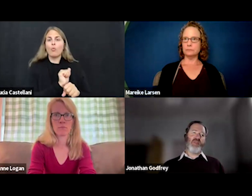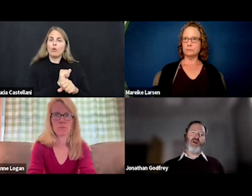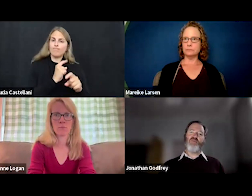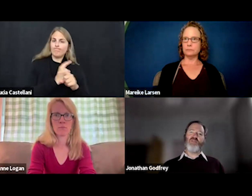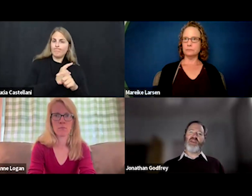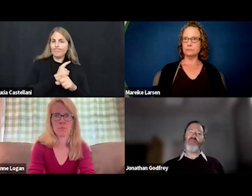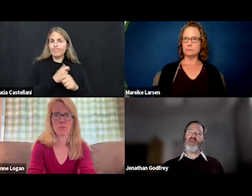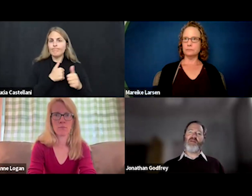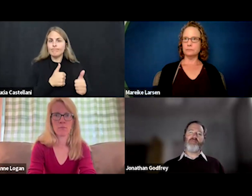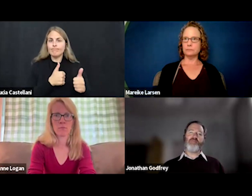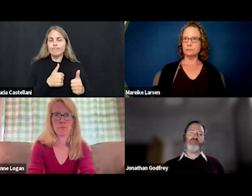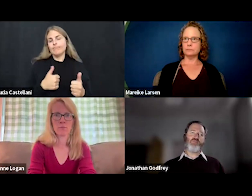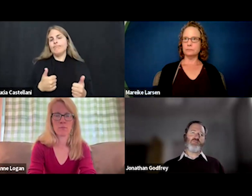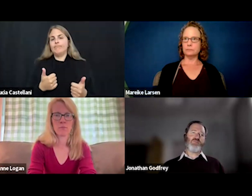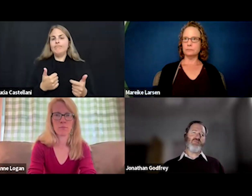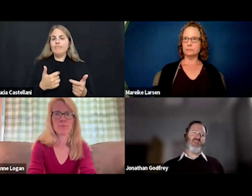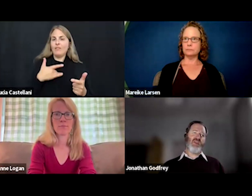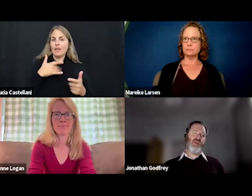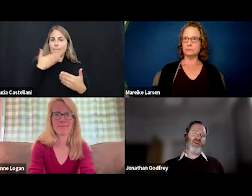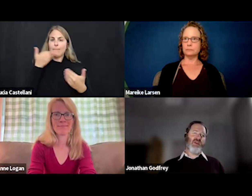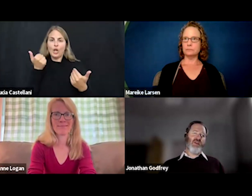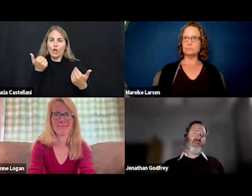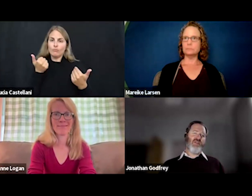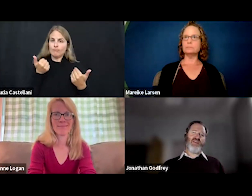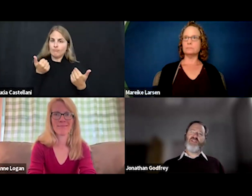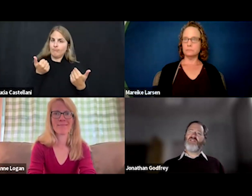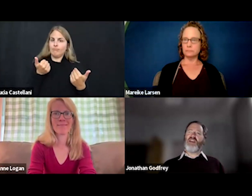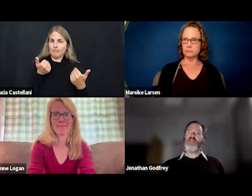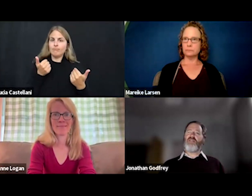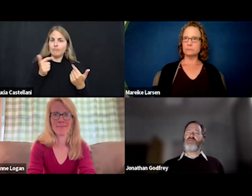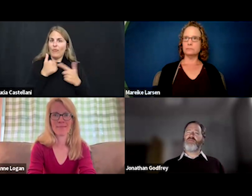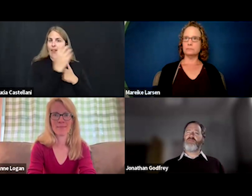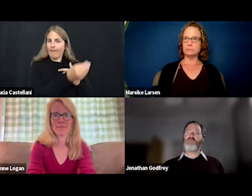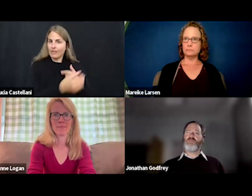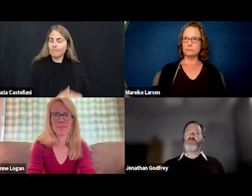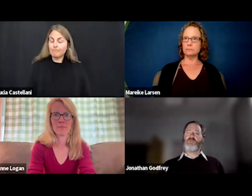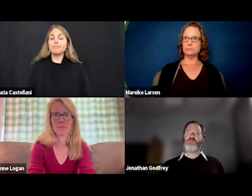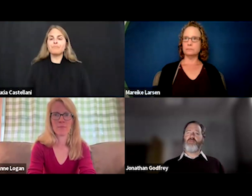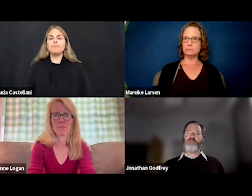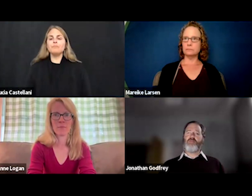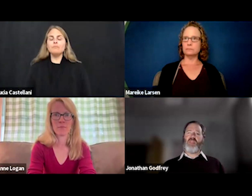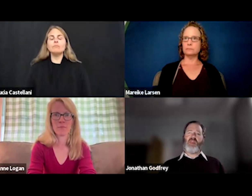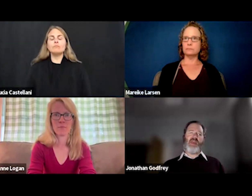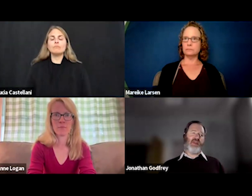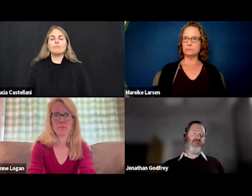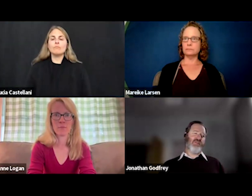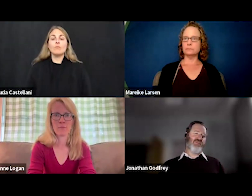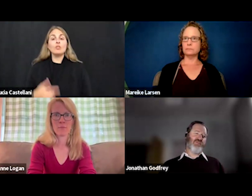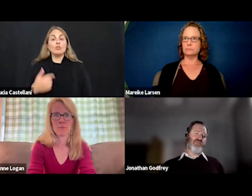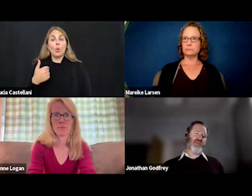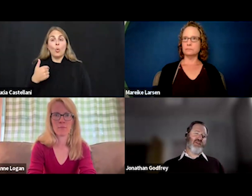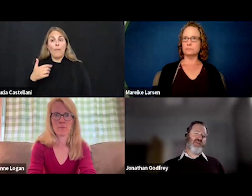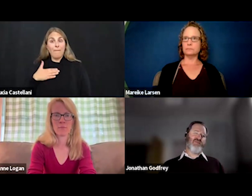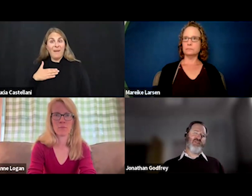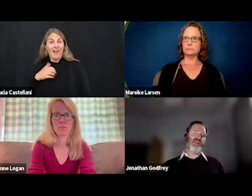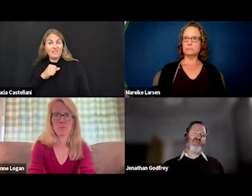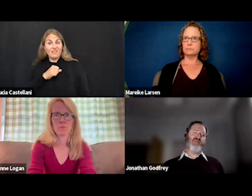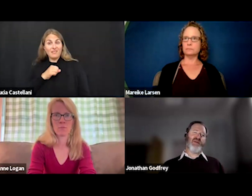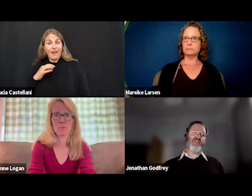hopefully happier. So I was given a chance, and that very definitely made